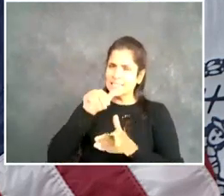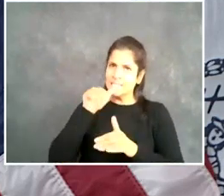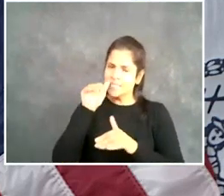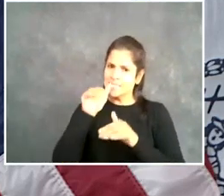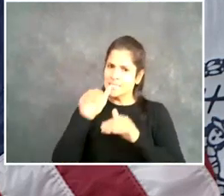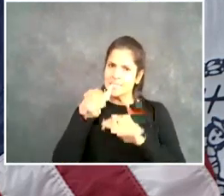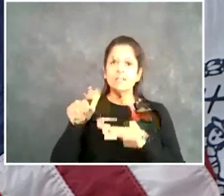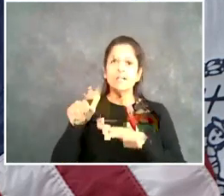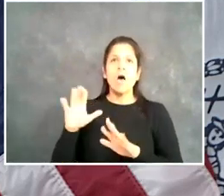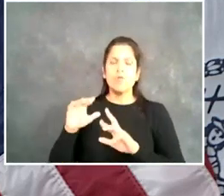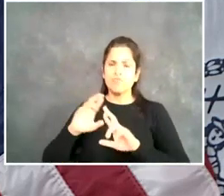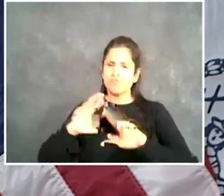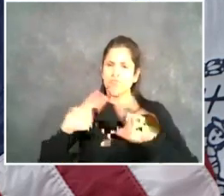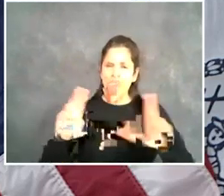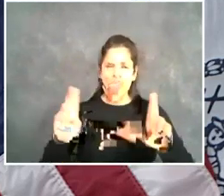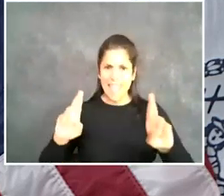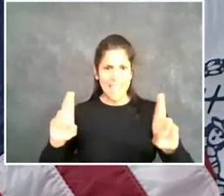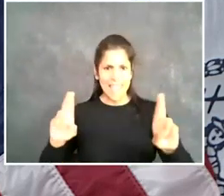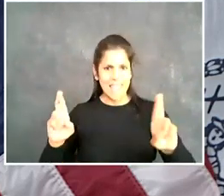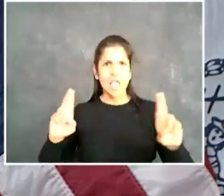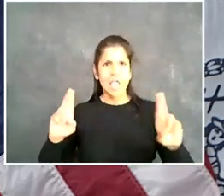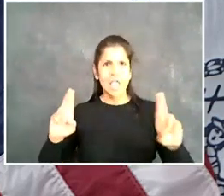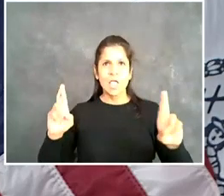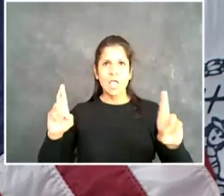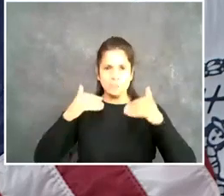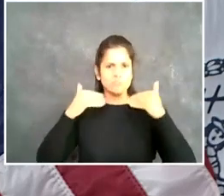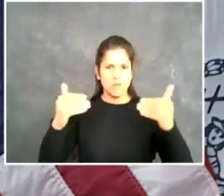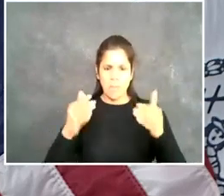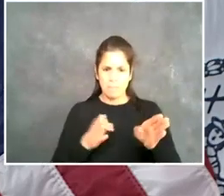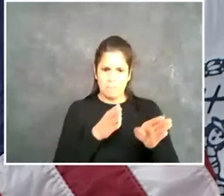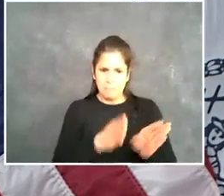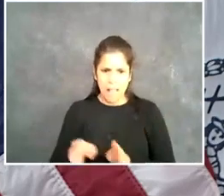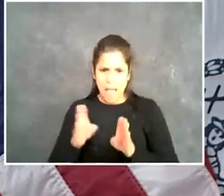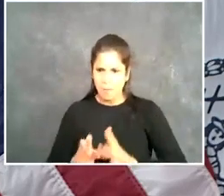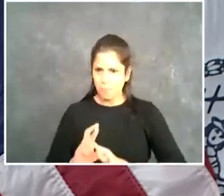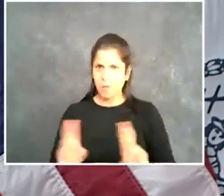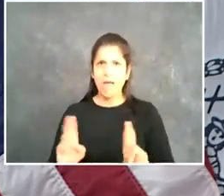IMMEDIATELY TO IMPLEMENT A PLAN